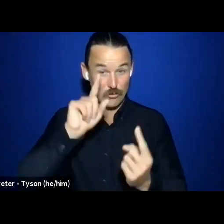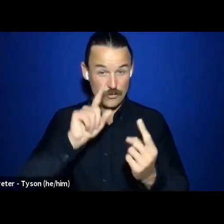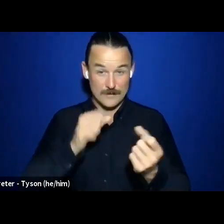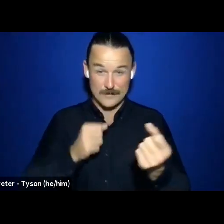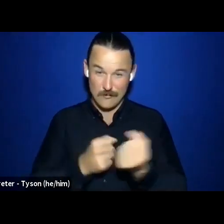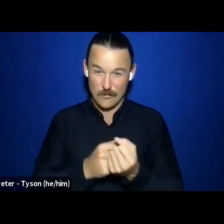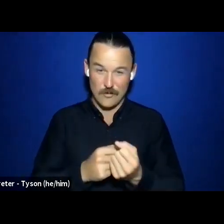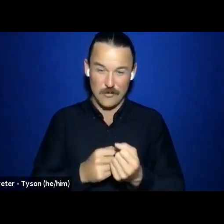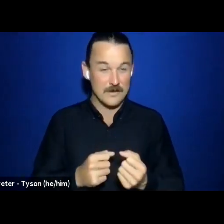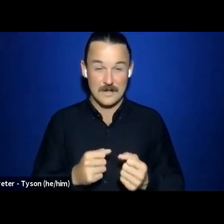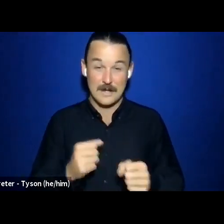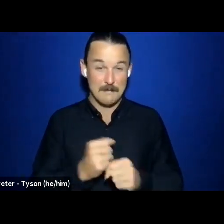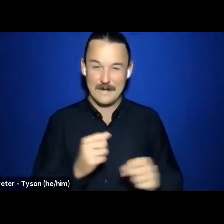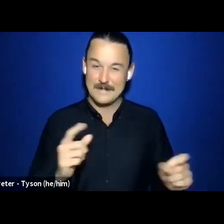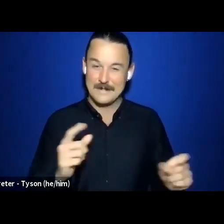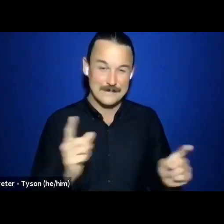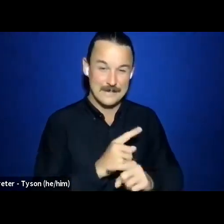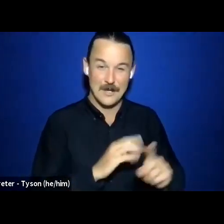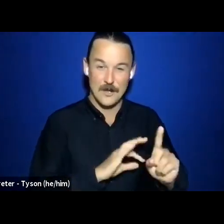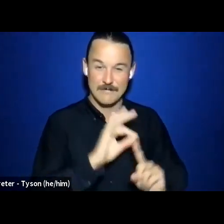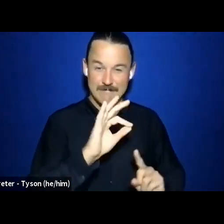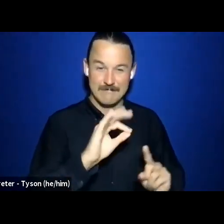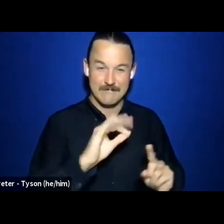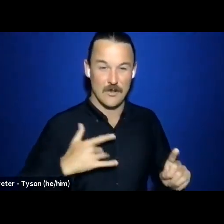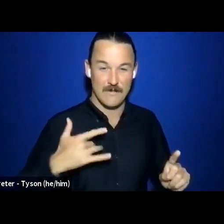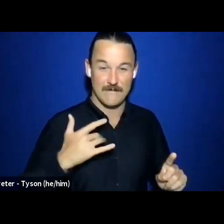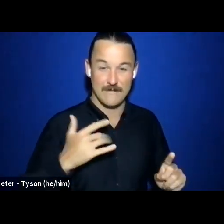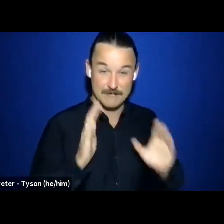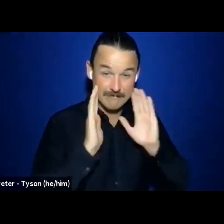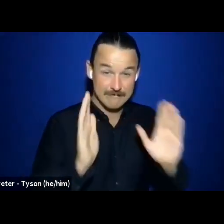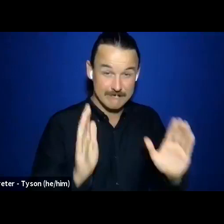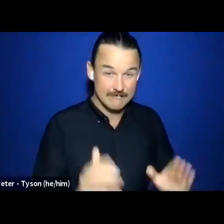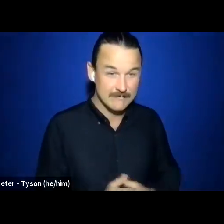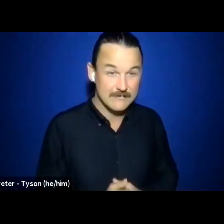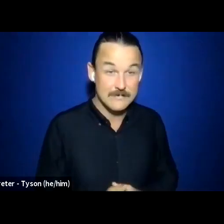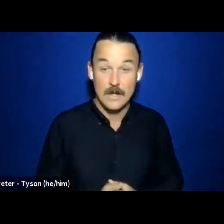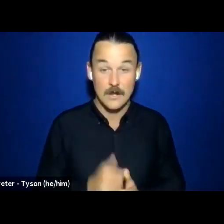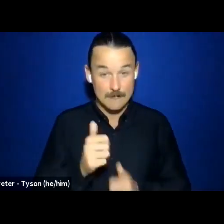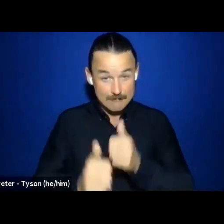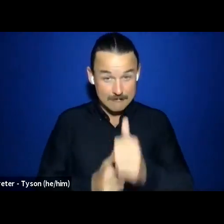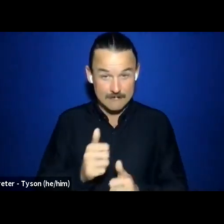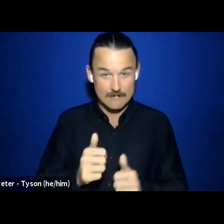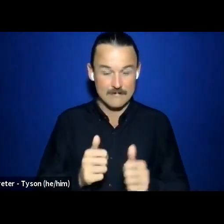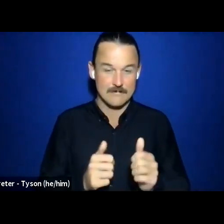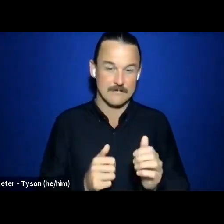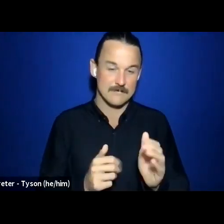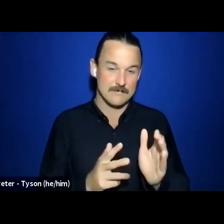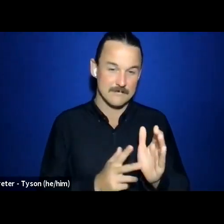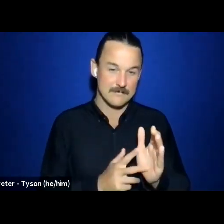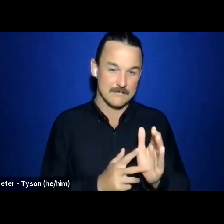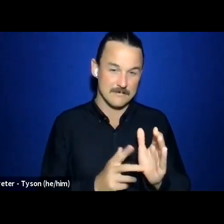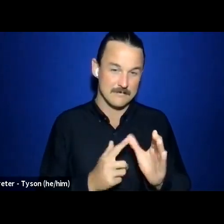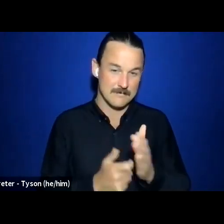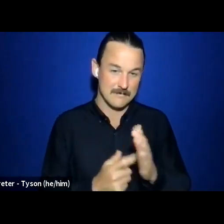enroll me. model does make all the difference model does make all the difference in someone's life. And those are our winners so. commercial congratulations to borrow his his congratulations to borrow as is